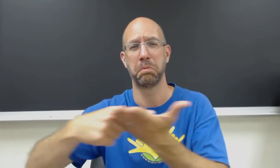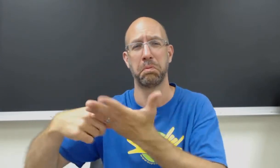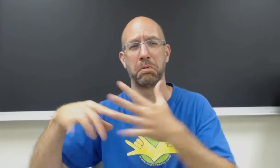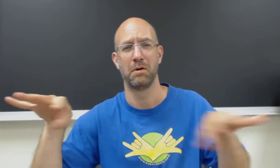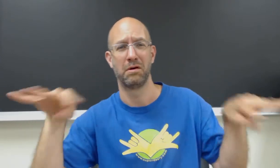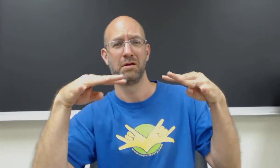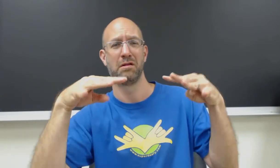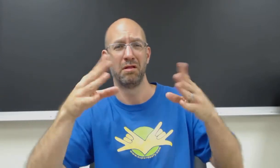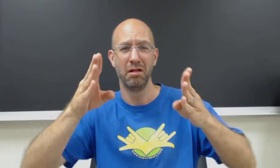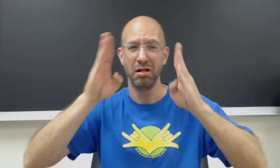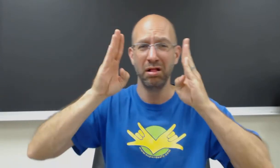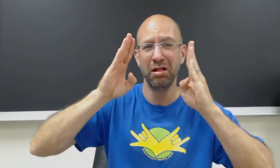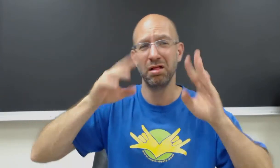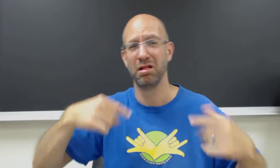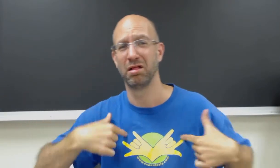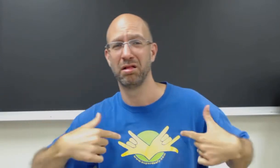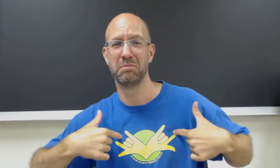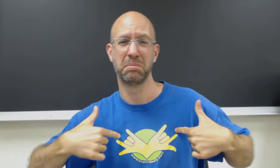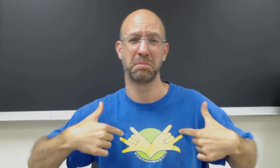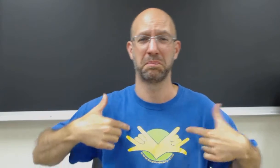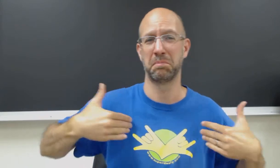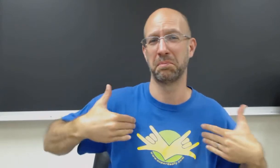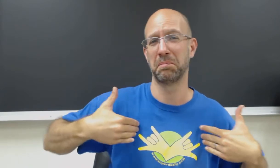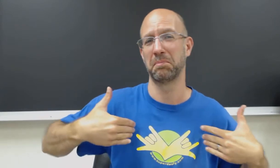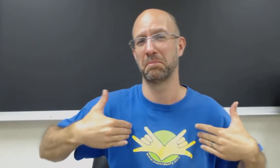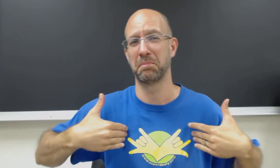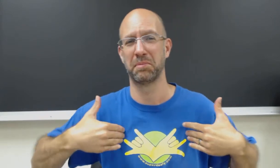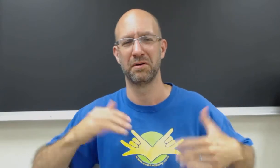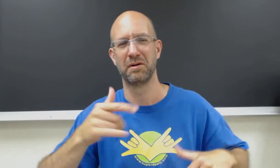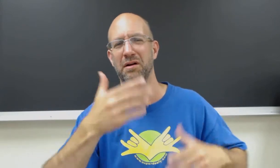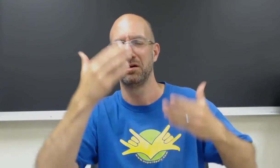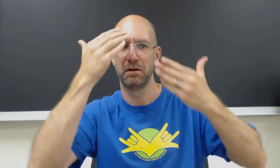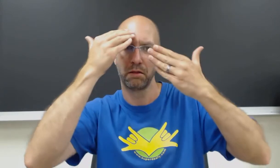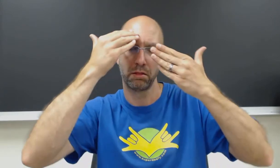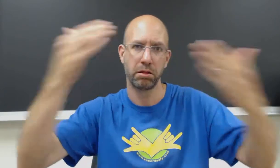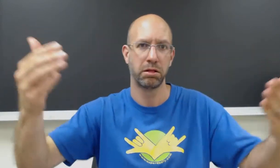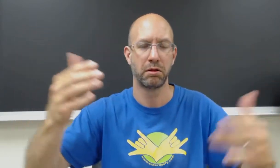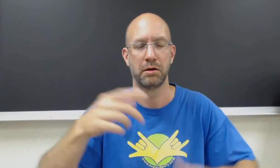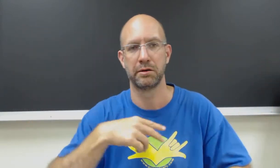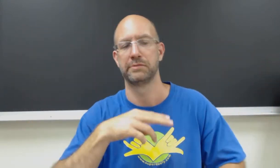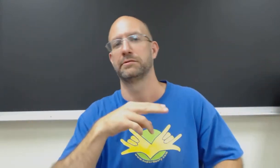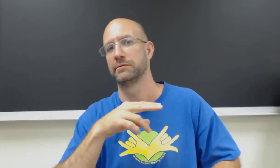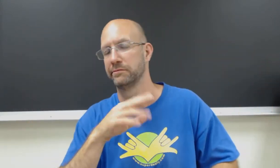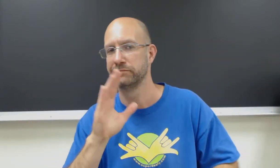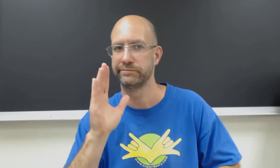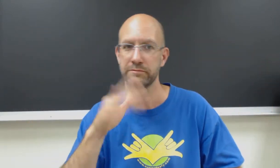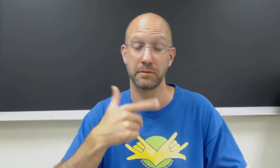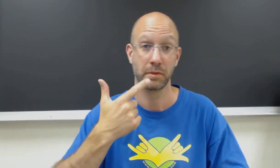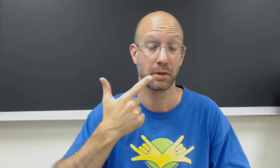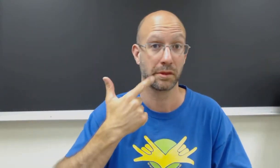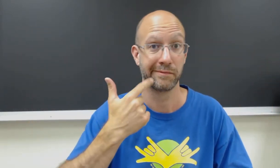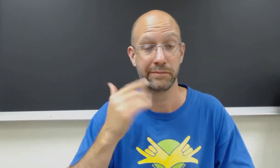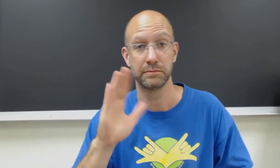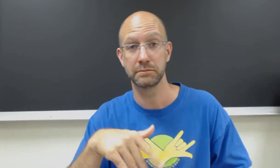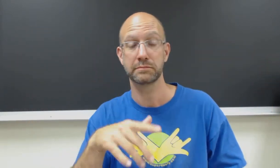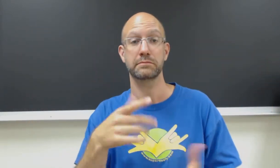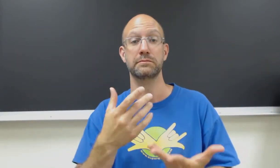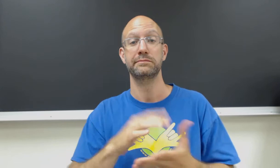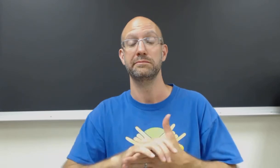So that he would get attention from people. He is big headed. I just laughed and shrugged it off.